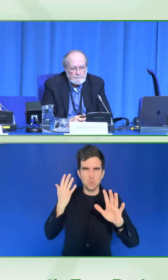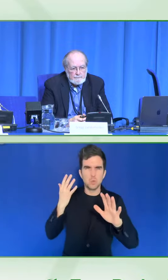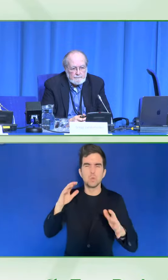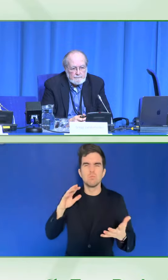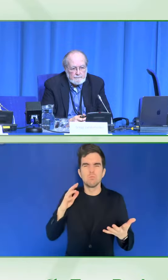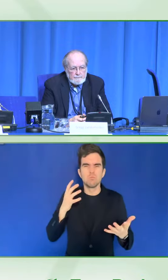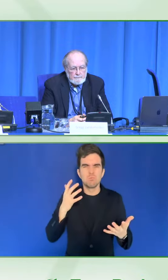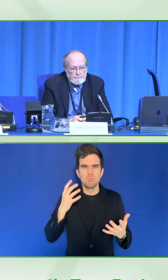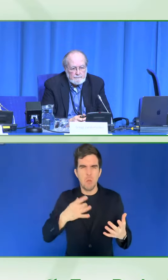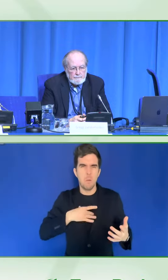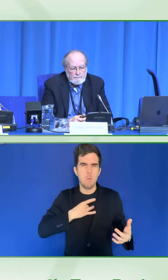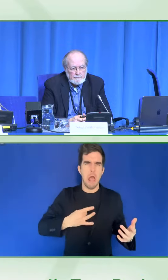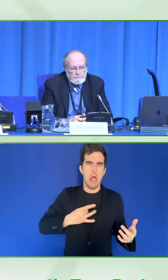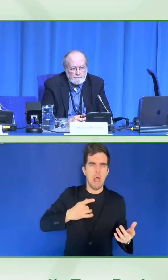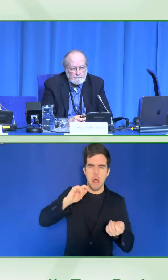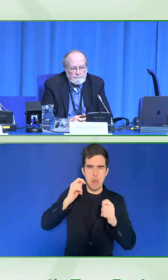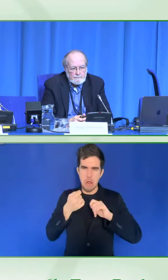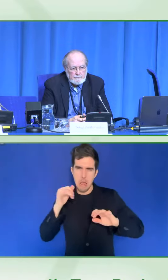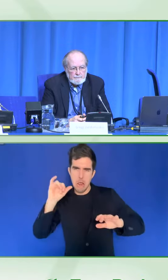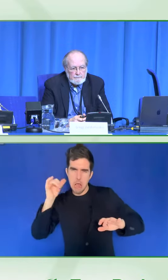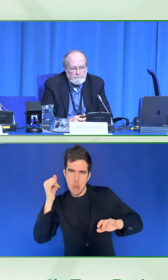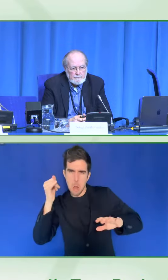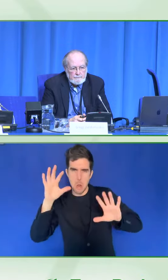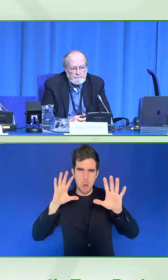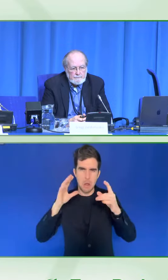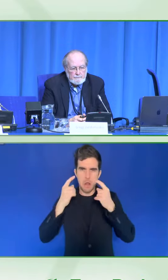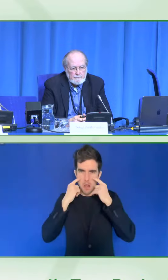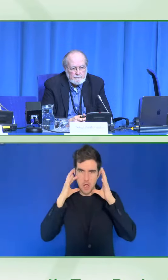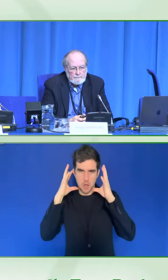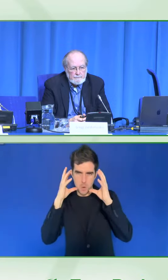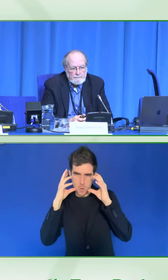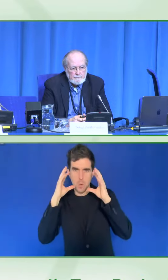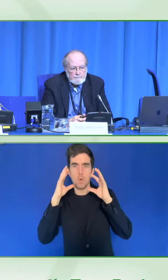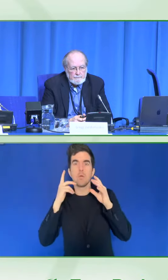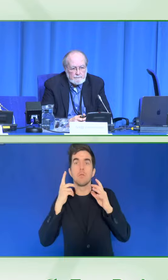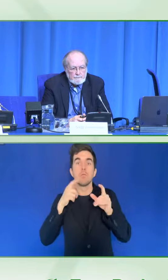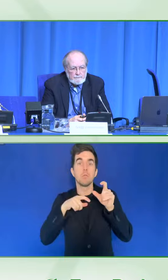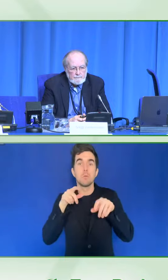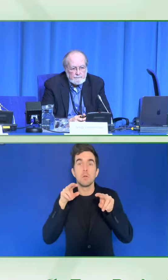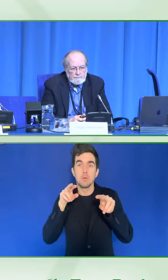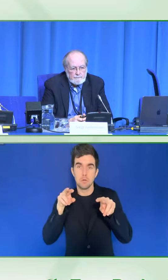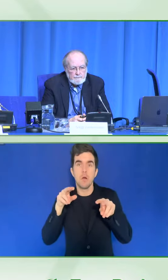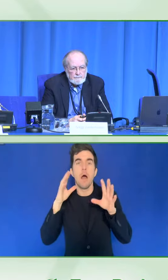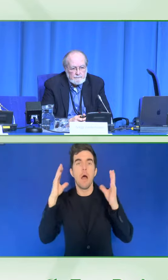About hyper sign. Thank you for your attention.